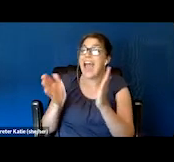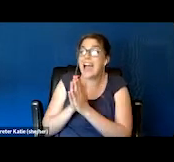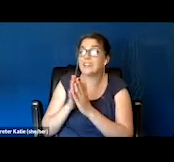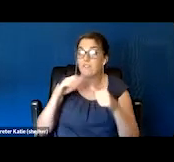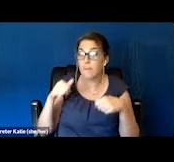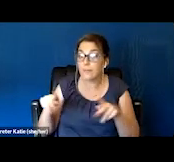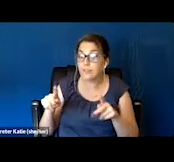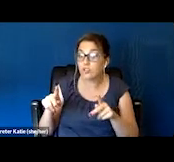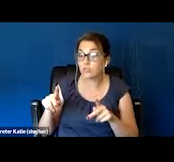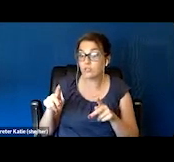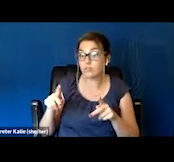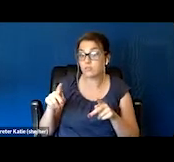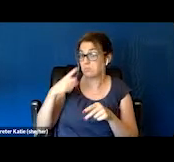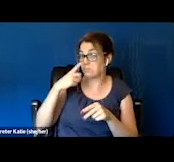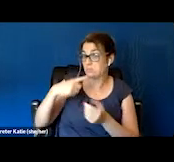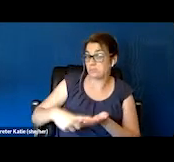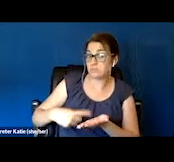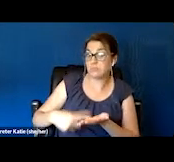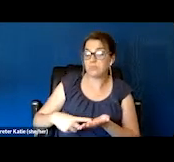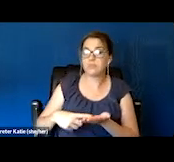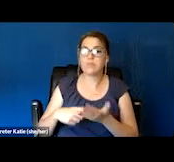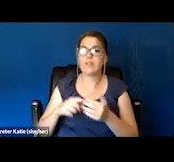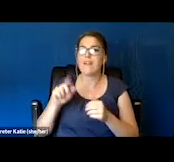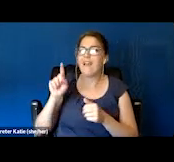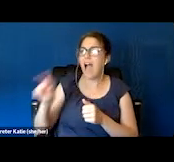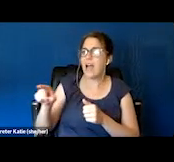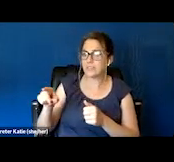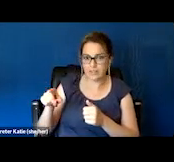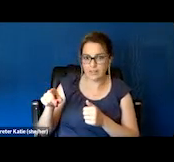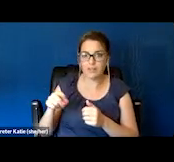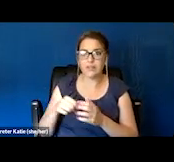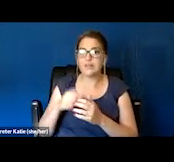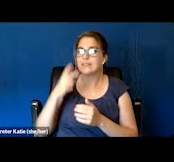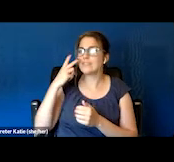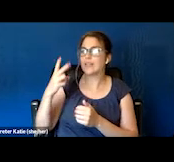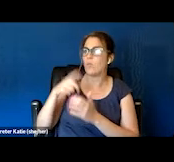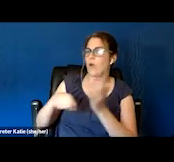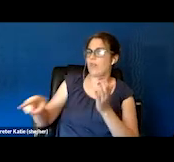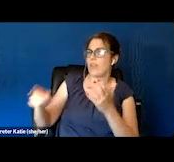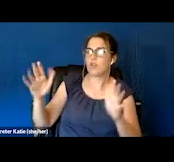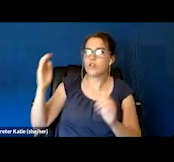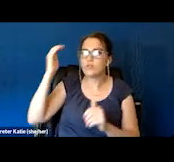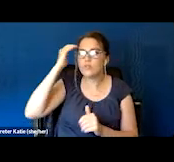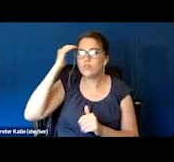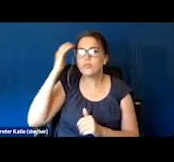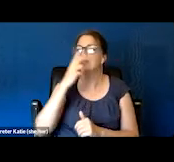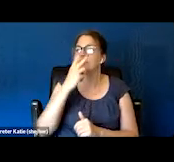So you're really having a conversation with the person about where they are and where they wanna be.